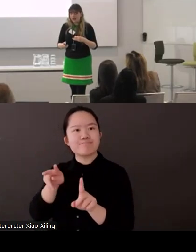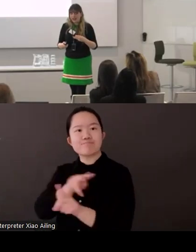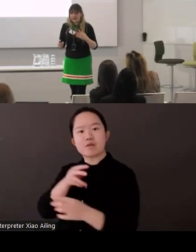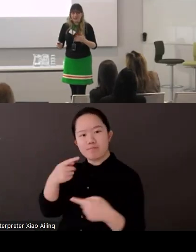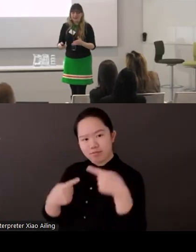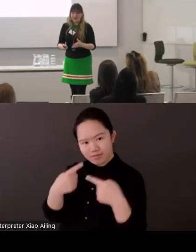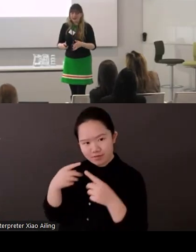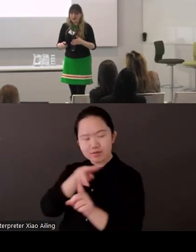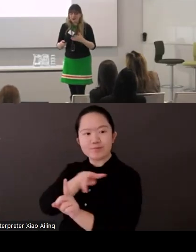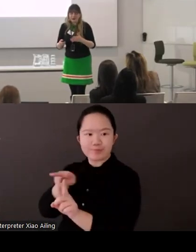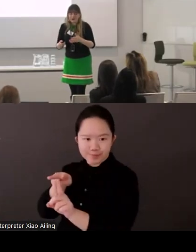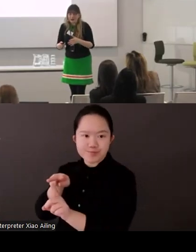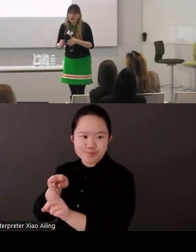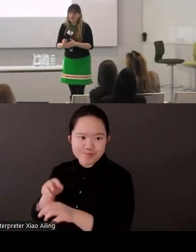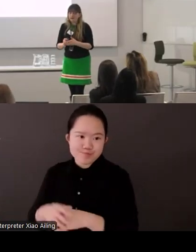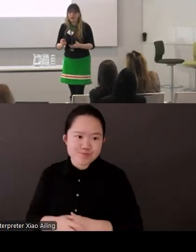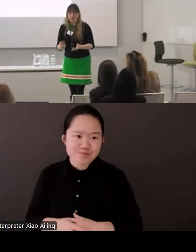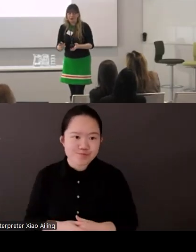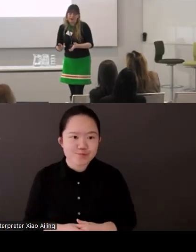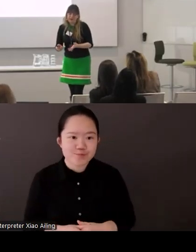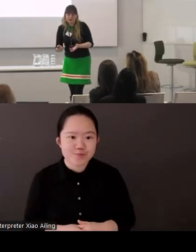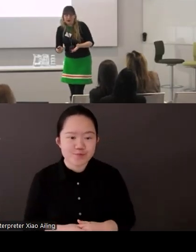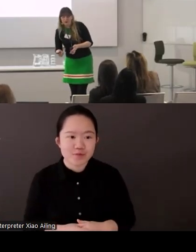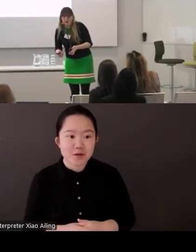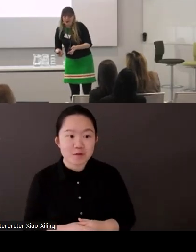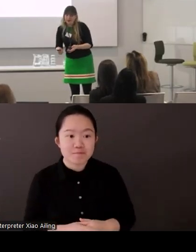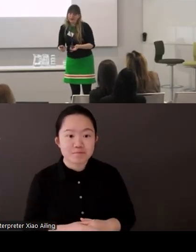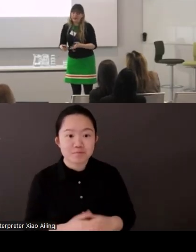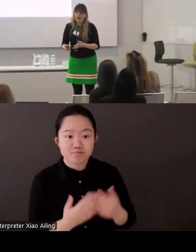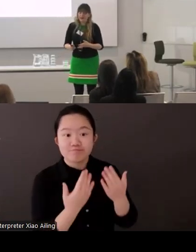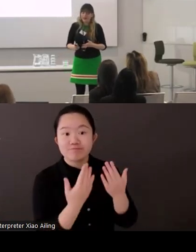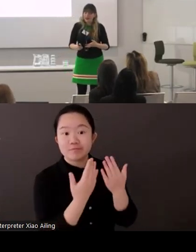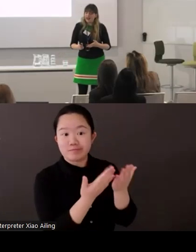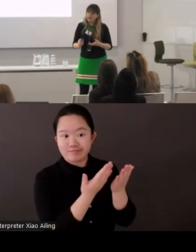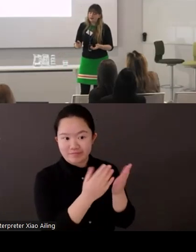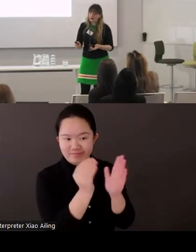and, and incredible, I think it's been good to be a part of this writing group. I think that it was incredible.